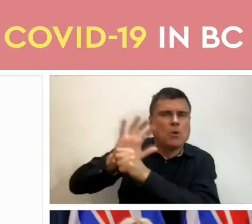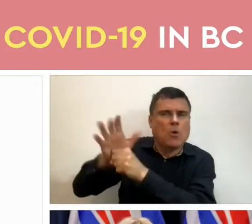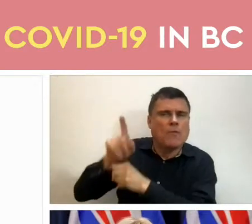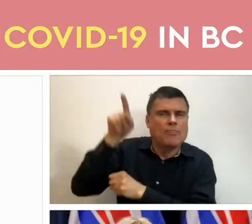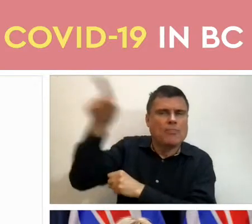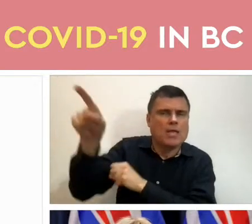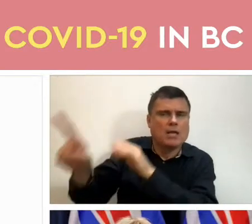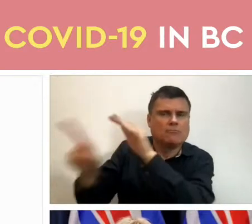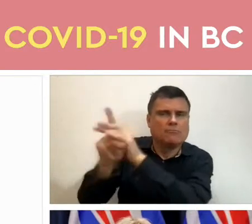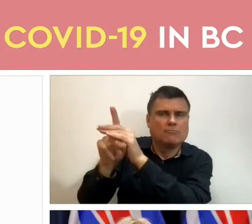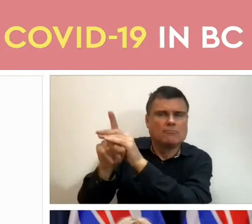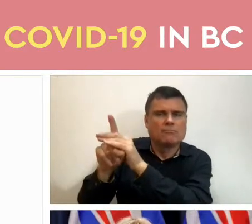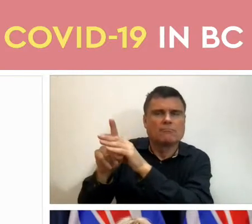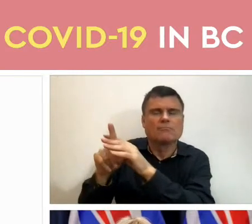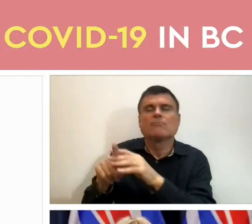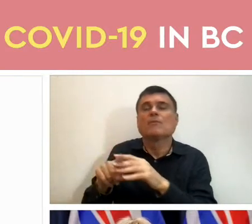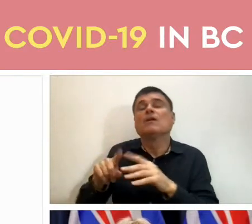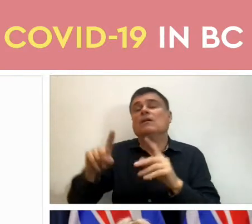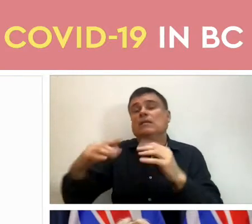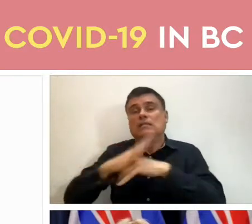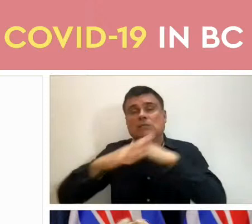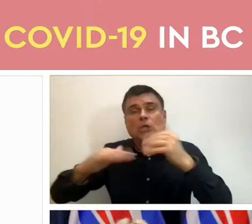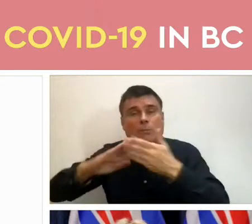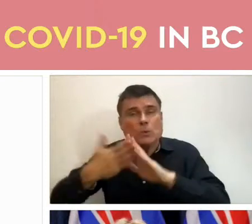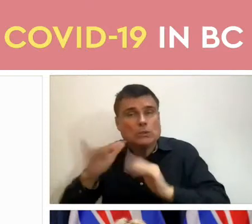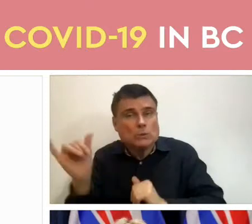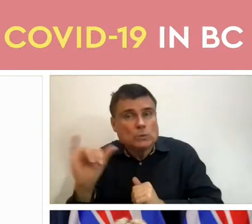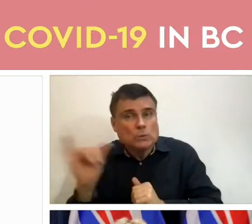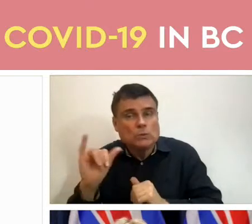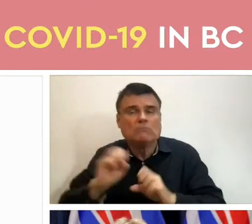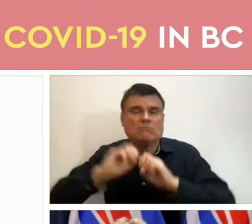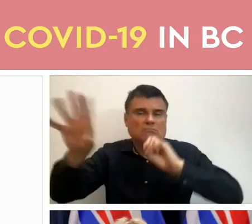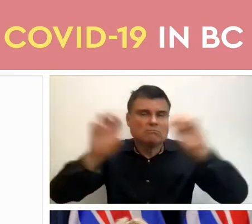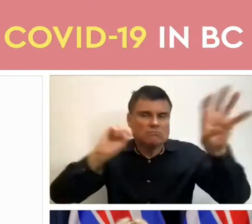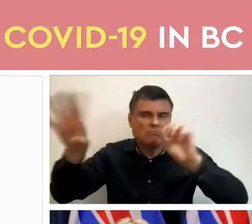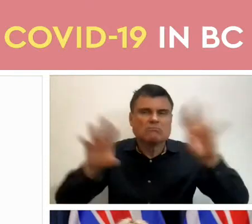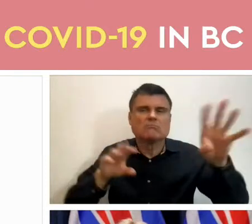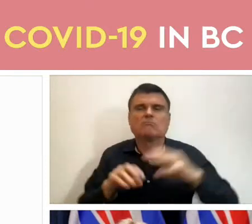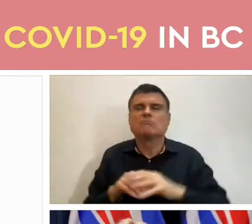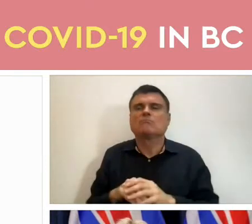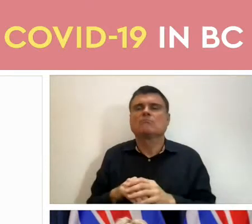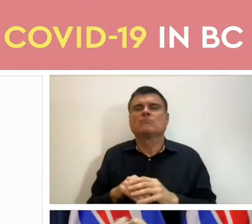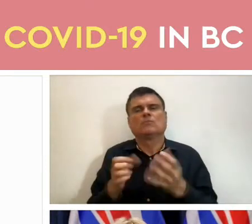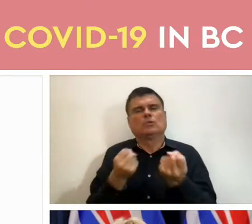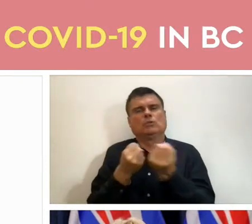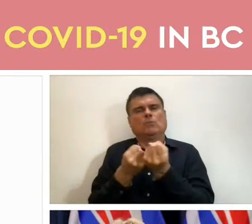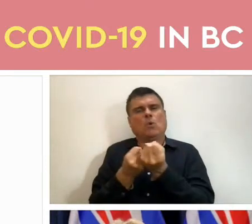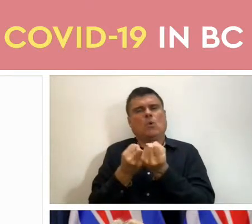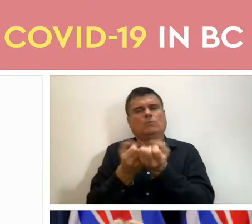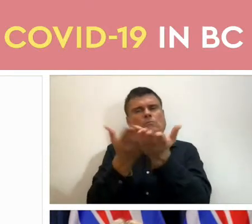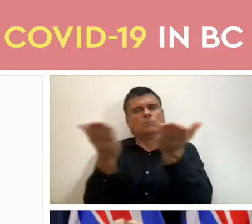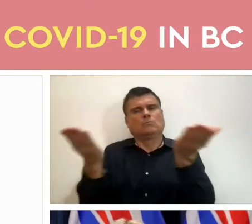looking at how we can deploy them as well to support vulnerable populations and part